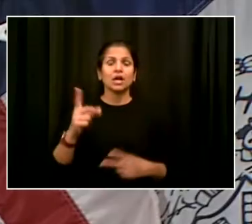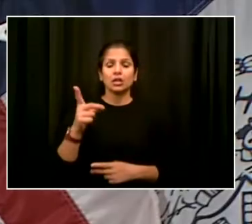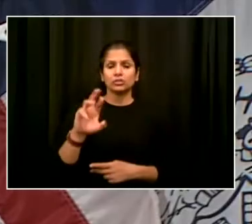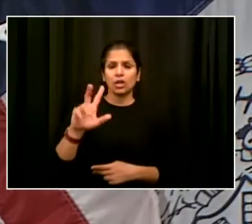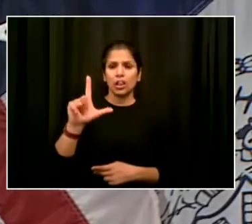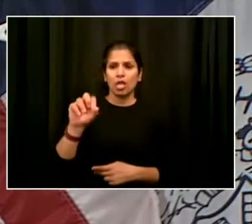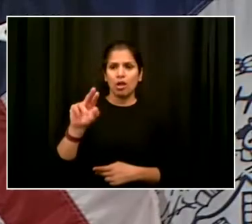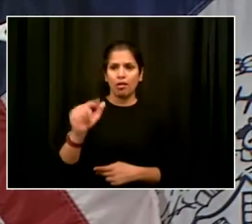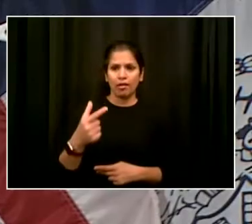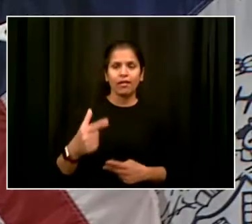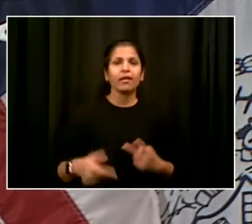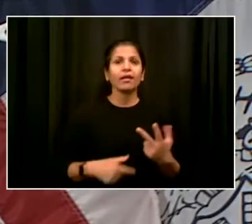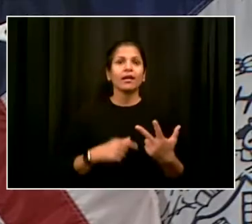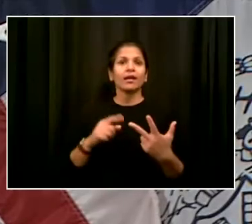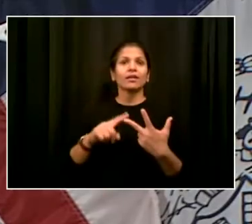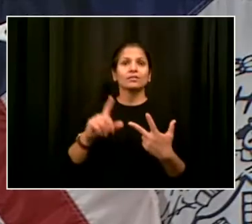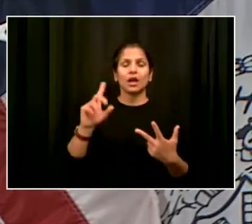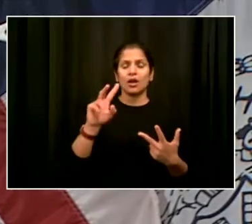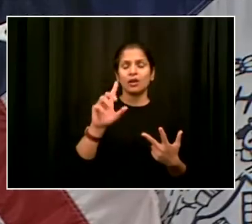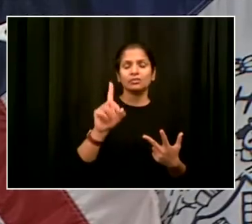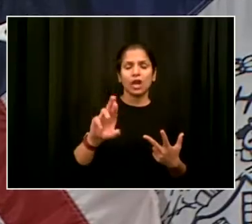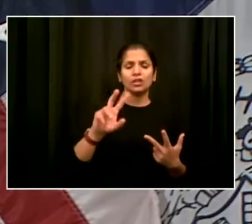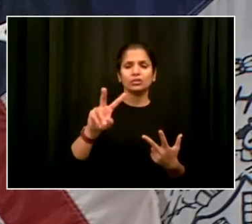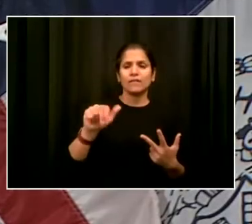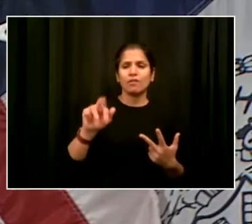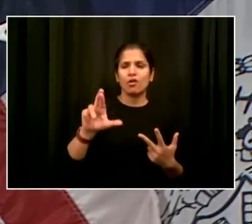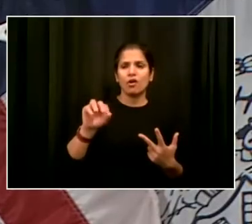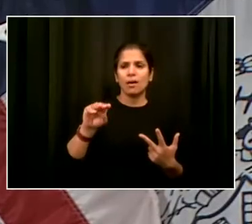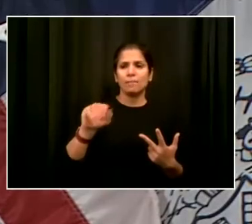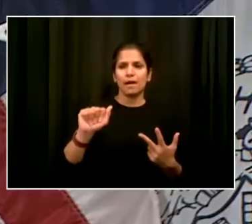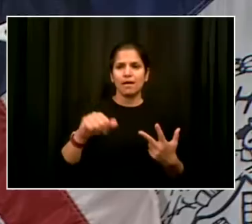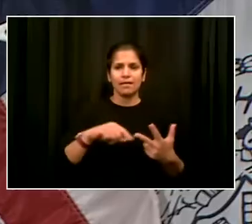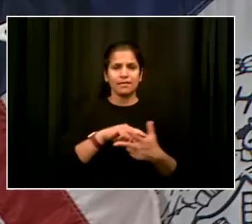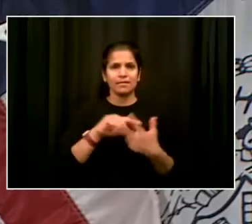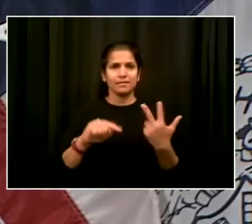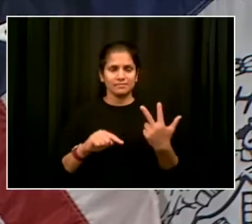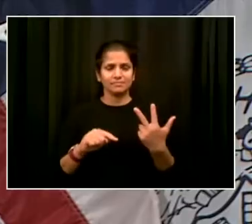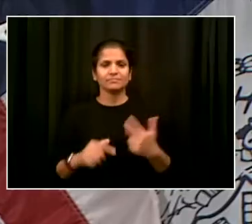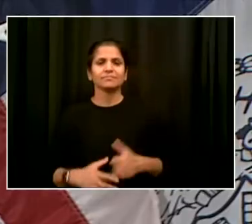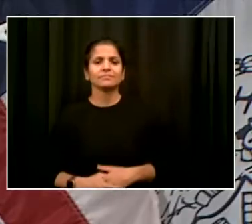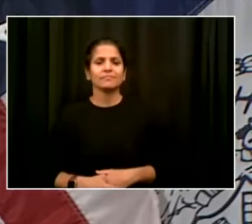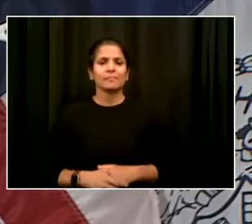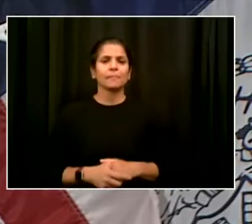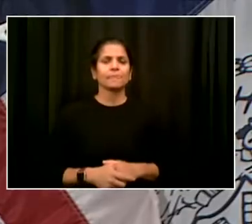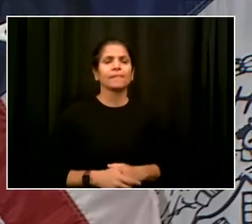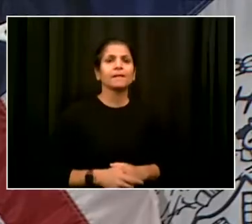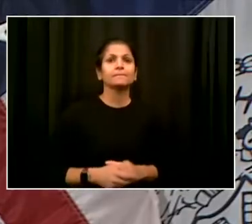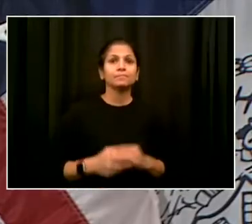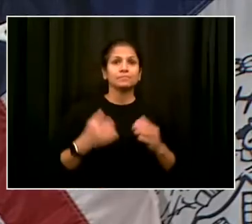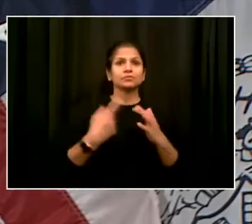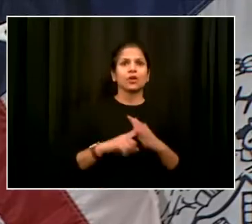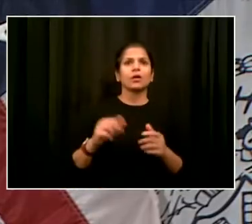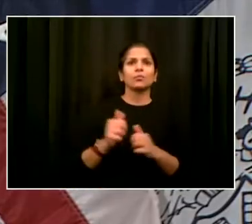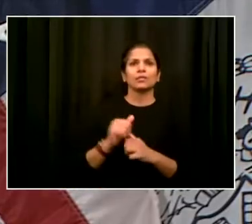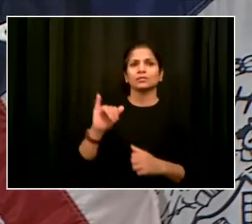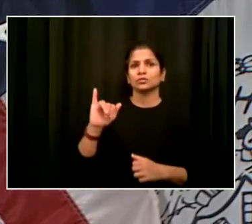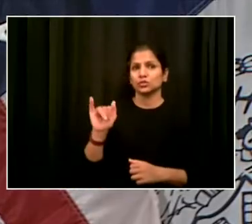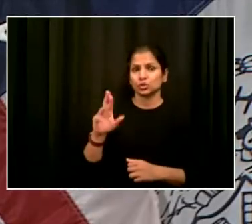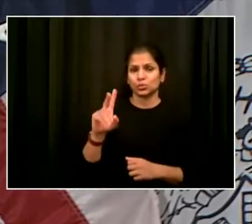TODAY WE'RE JOINED BY CHANCELLOR RICHARD